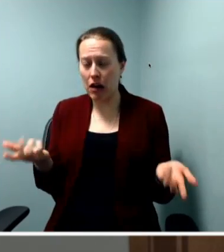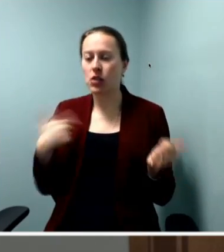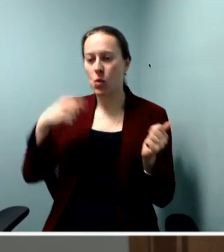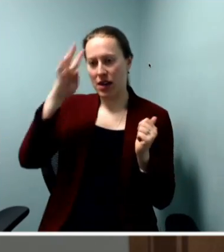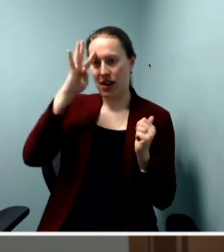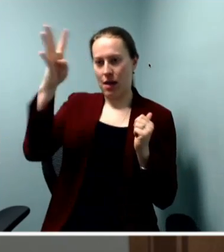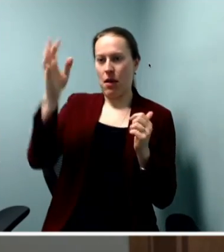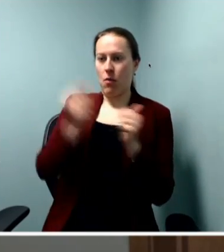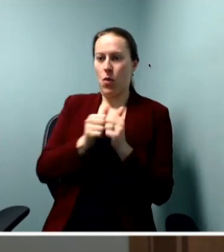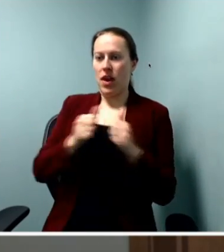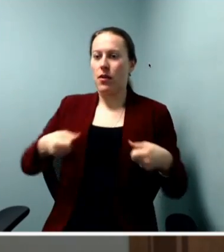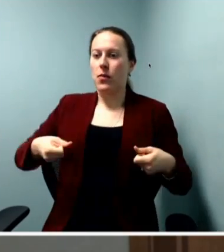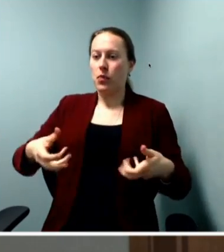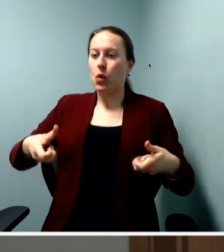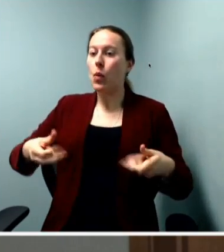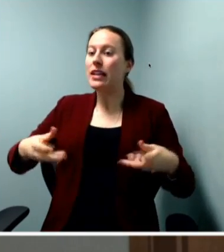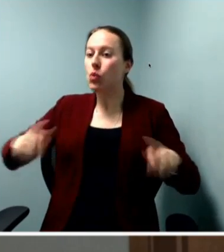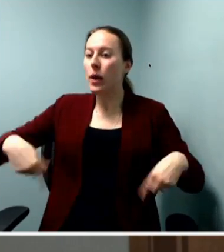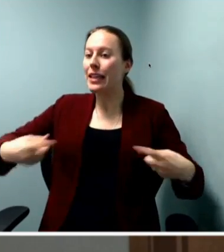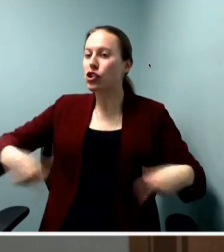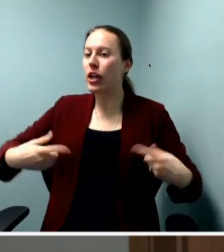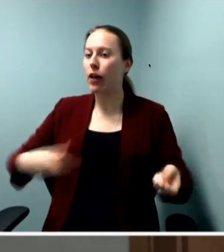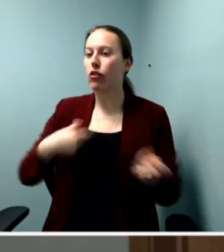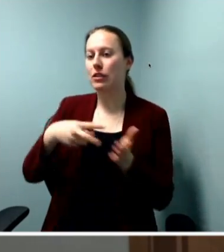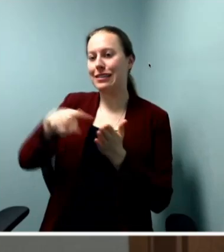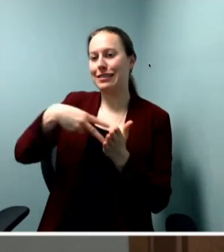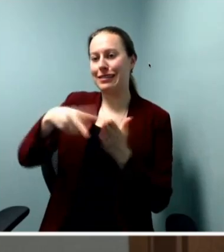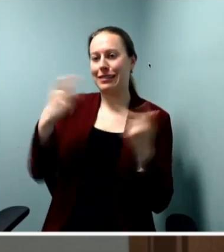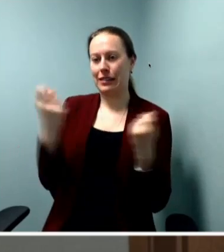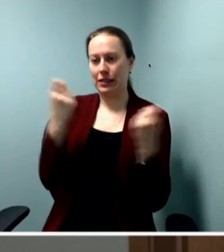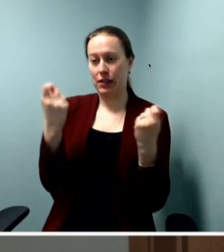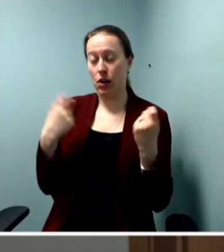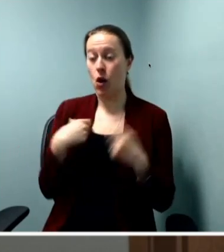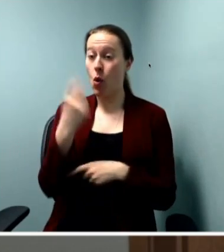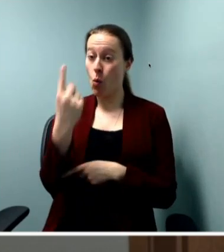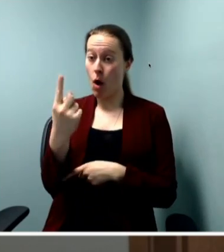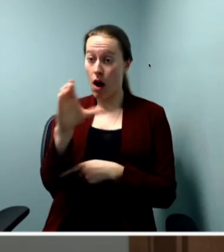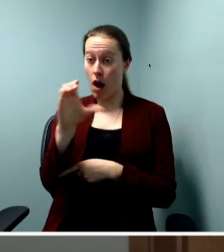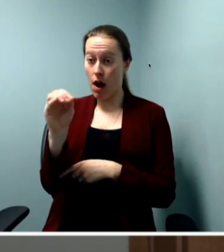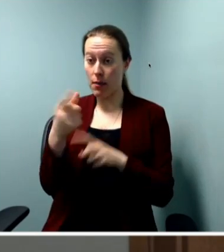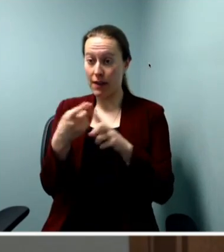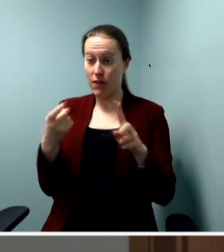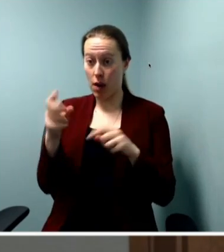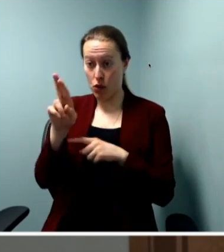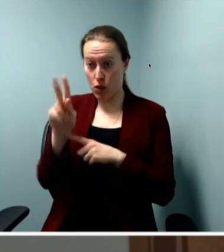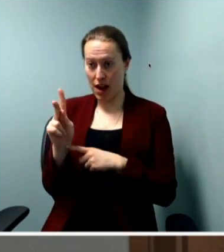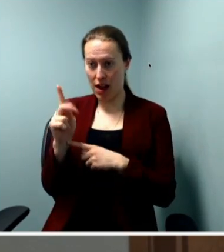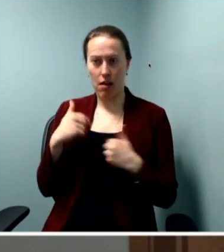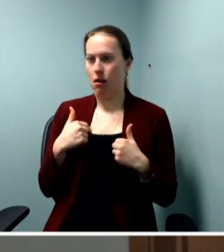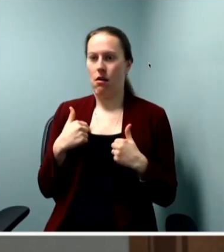and one of the companies from the UK almost didn't come because they didn't want to be labeled a wheelchair dance company.